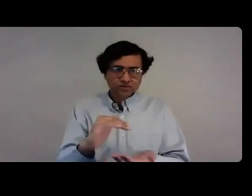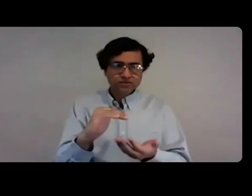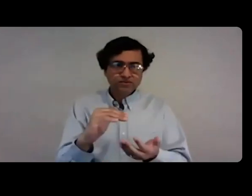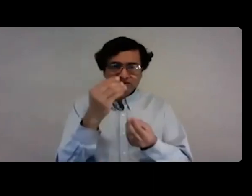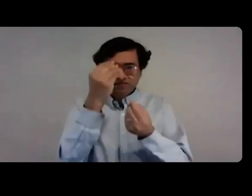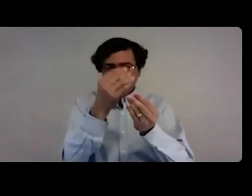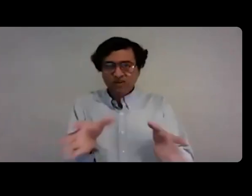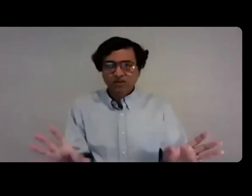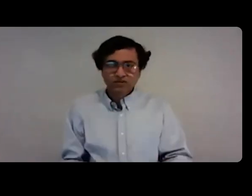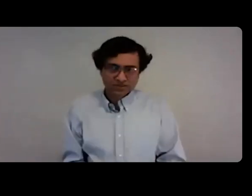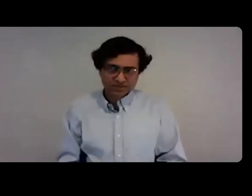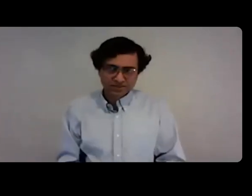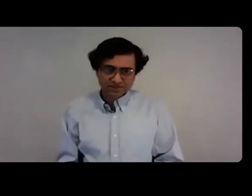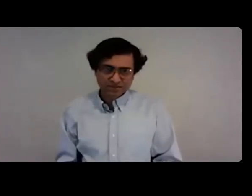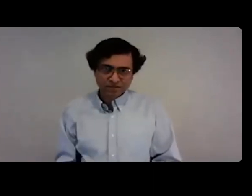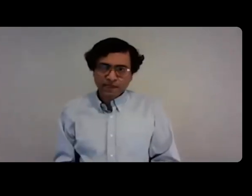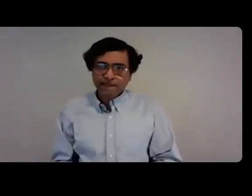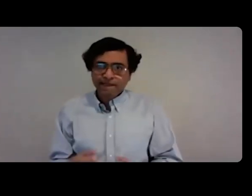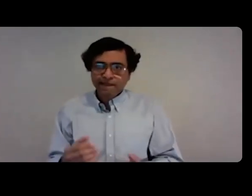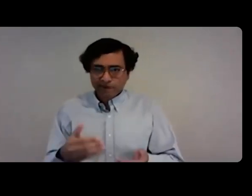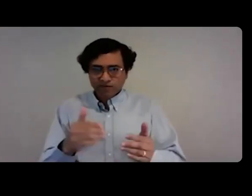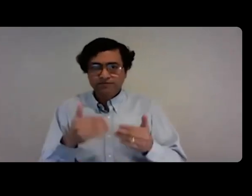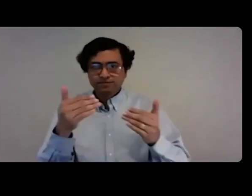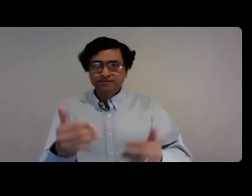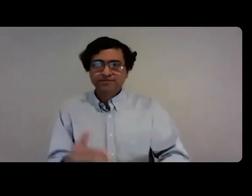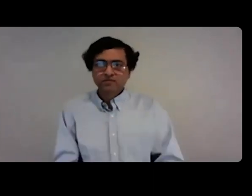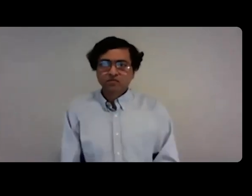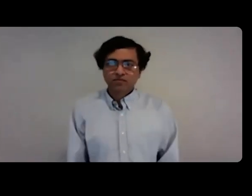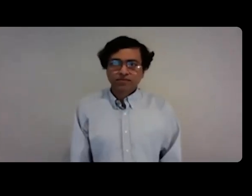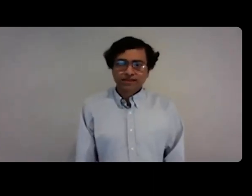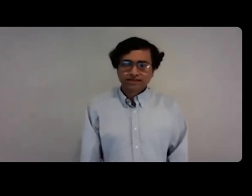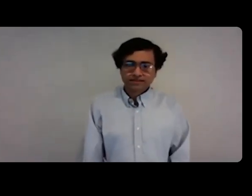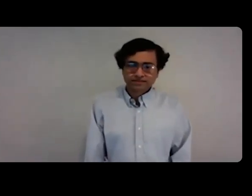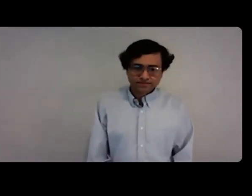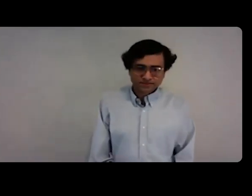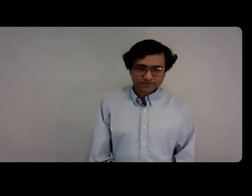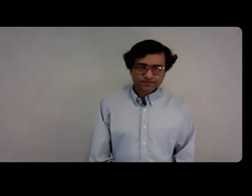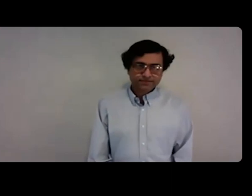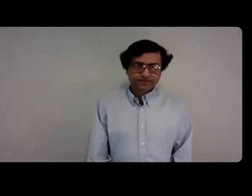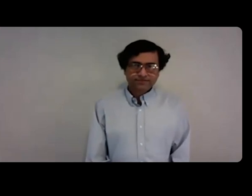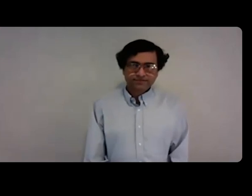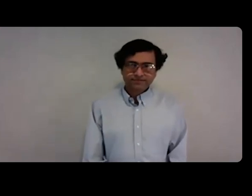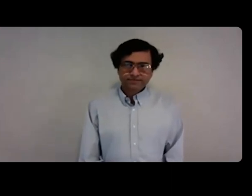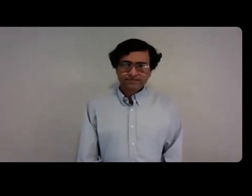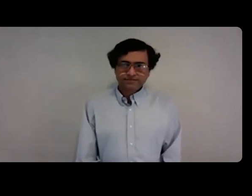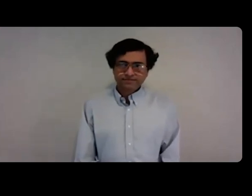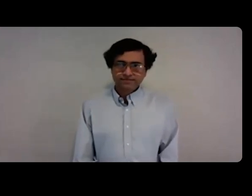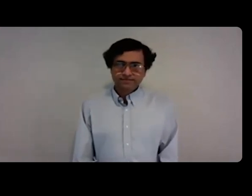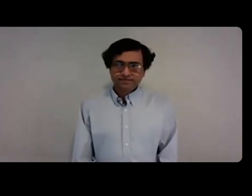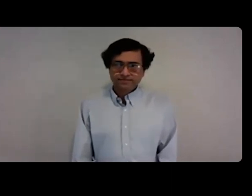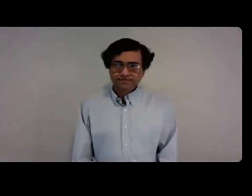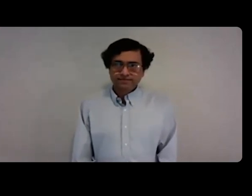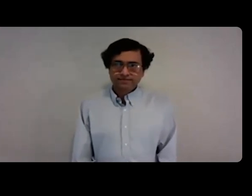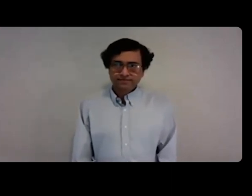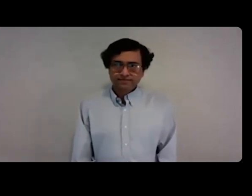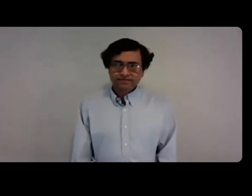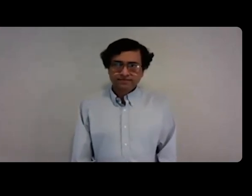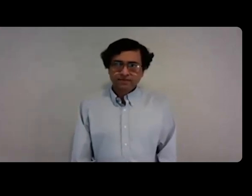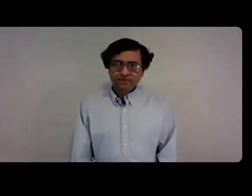of information. And because of less distractions we may be able to achieve more information